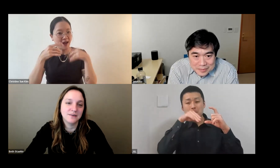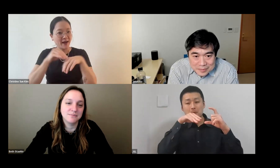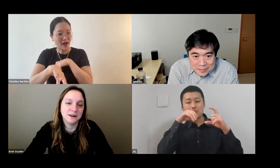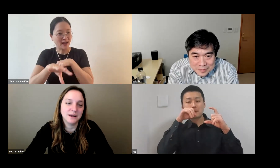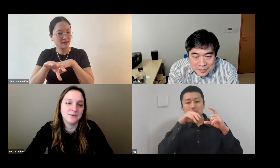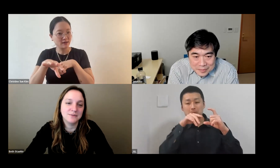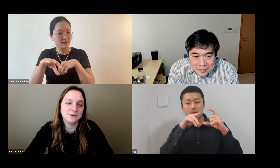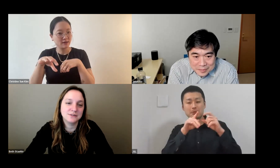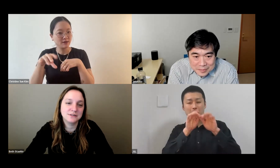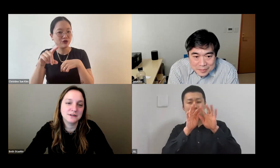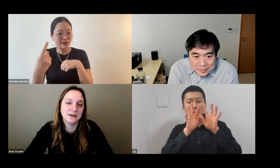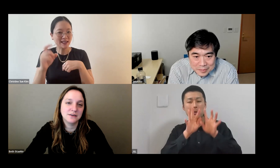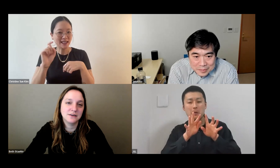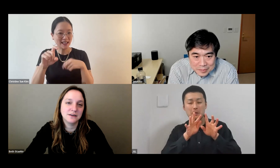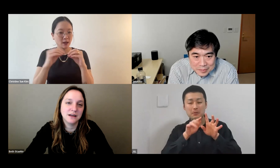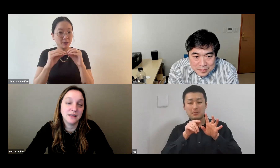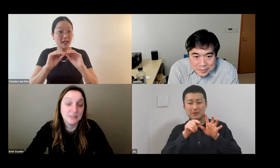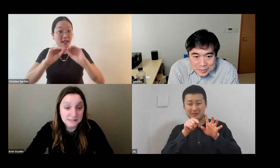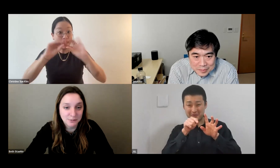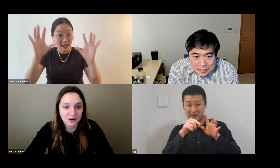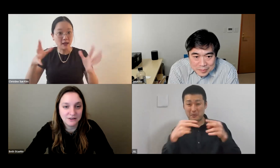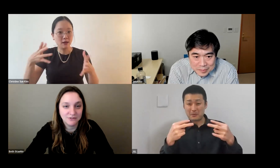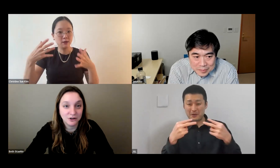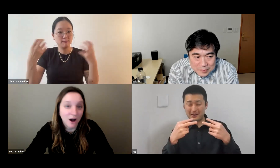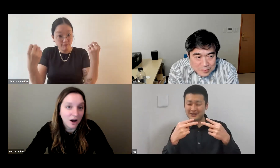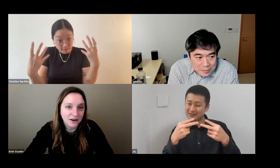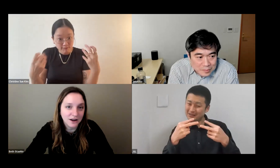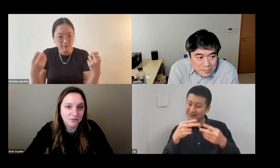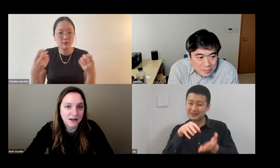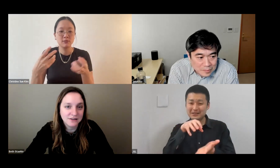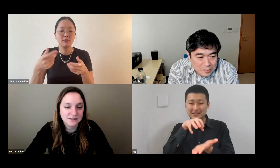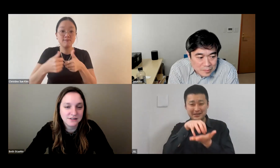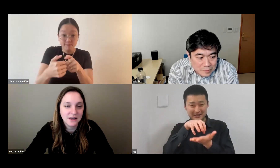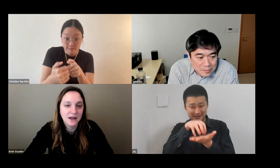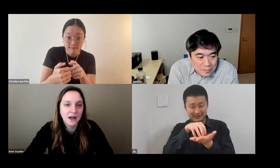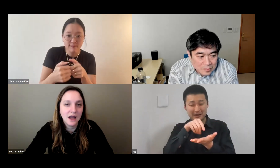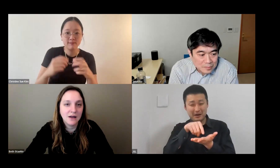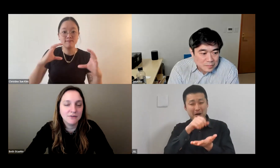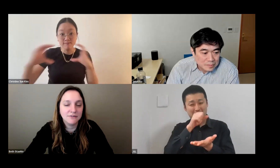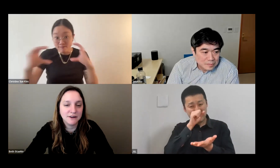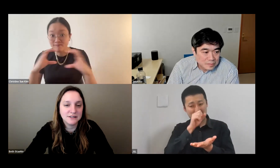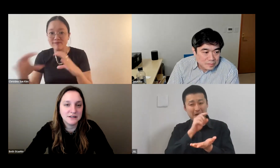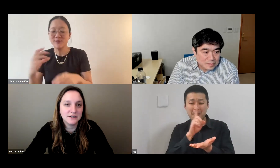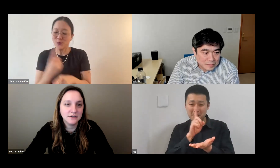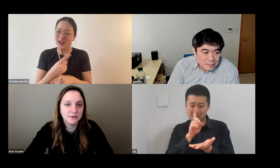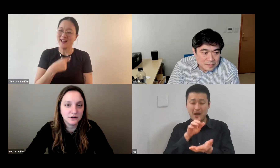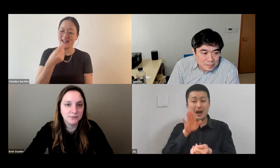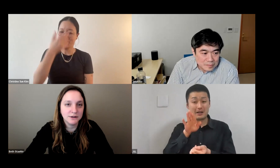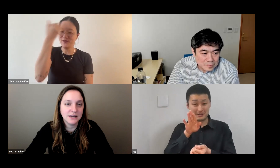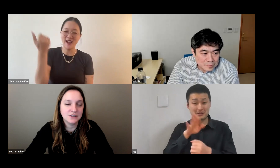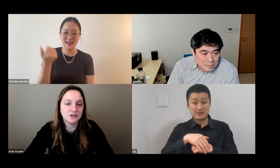but I almost at this point have forgotten how masks have affected communication,